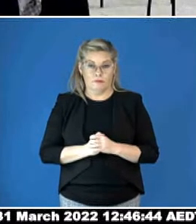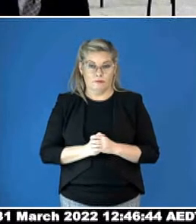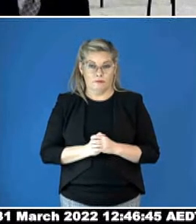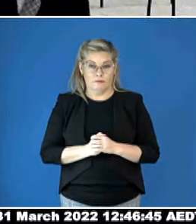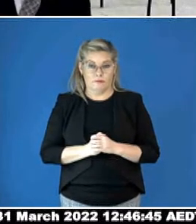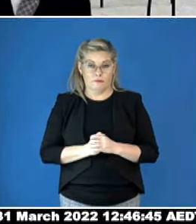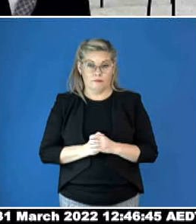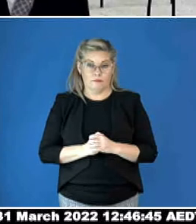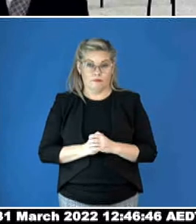Yes. Could you stop there.